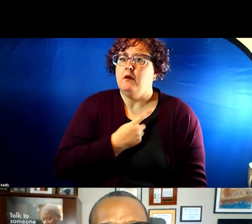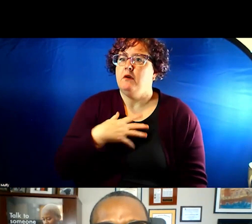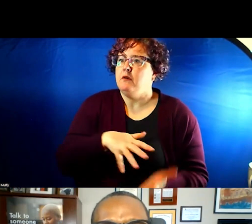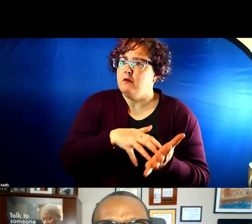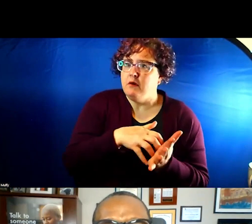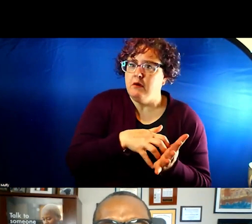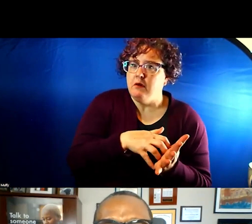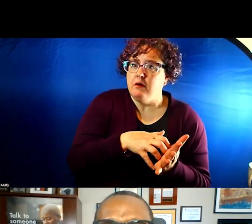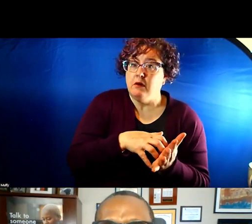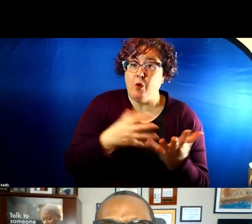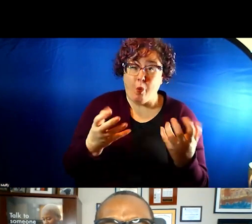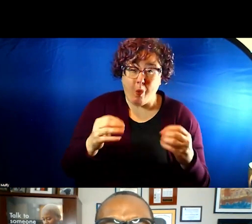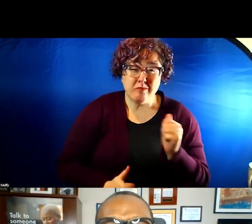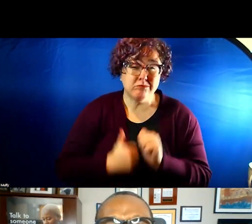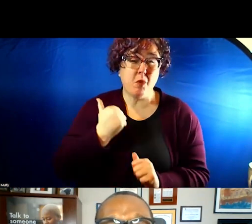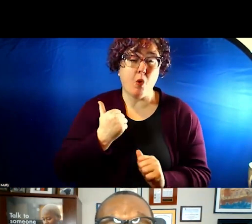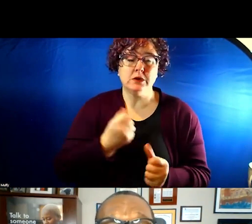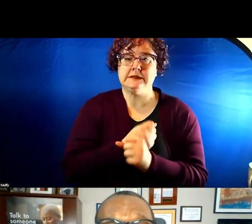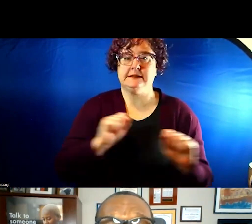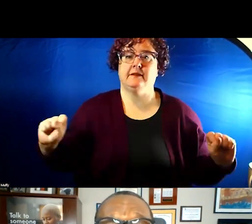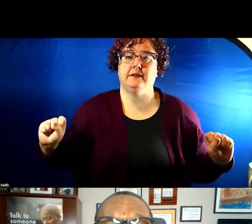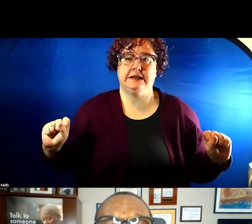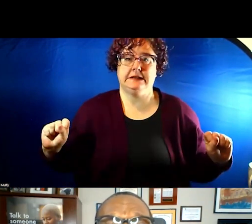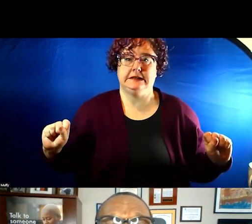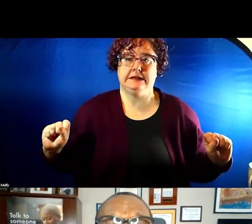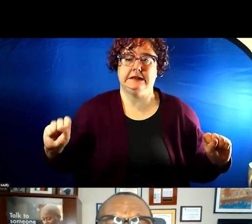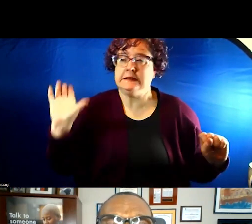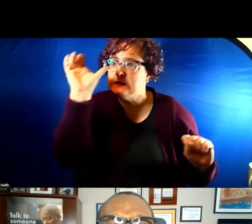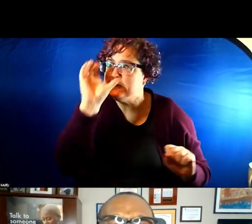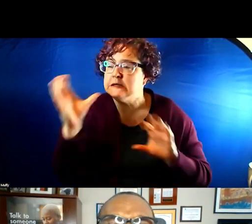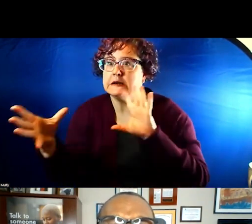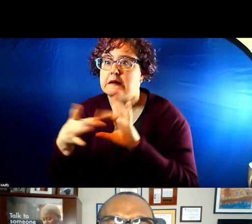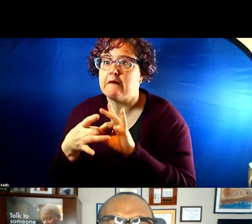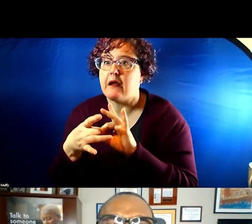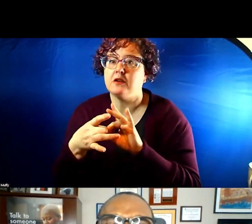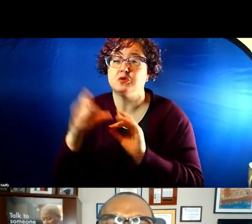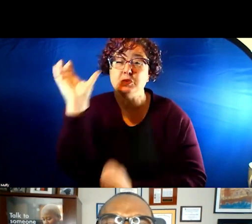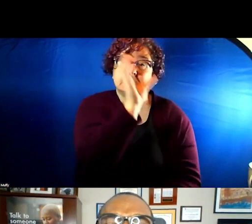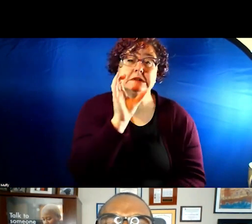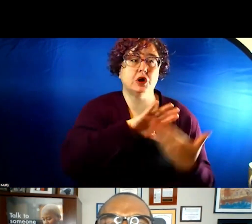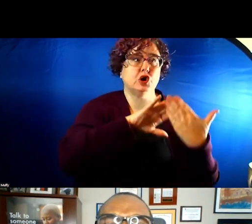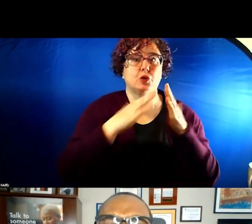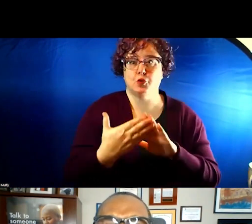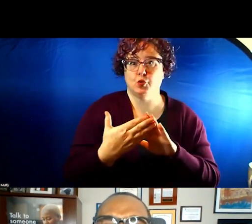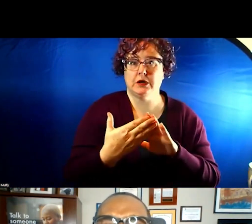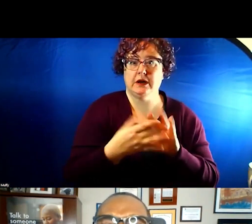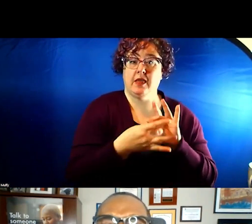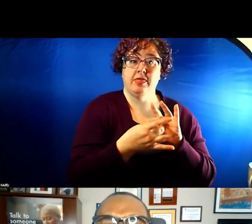IS CONNECTIONS. WE SEEK COMMUNITY. COMMUNITY IS BASED ON RELATIONSHIP.